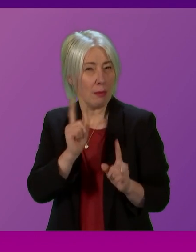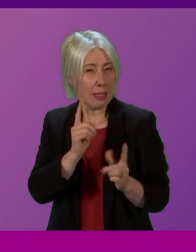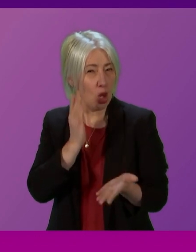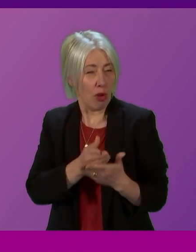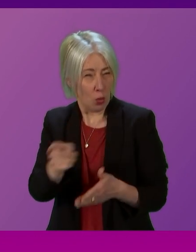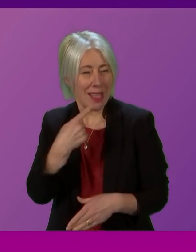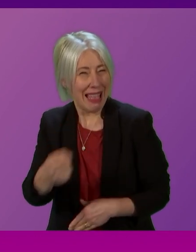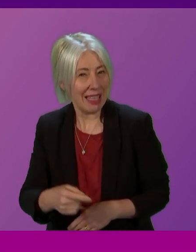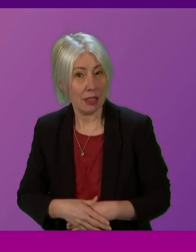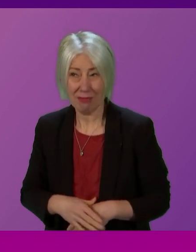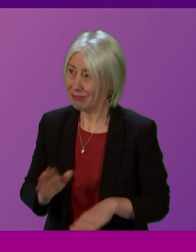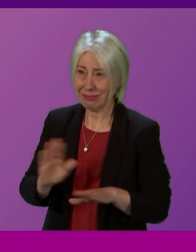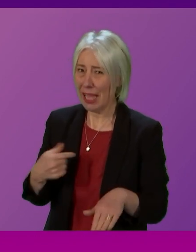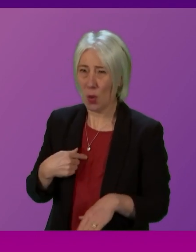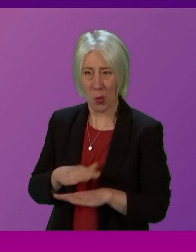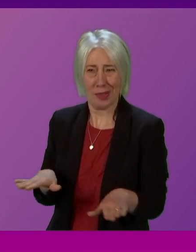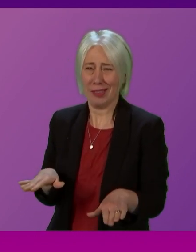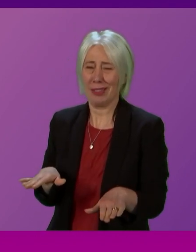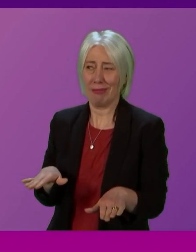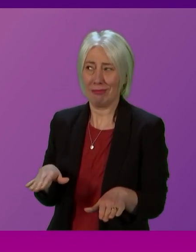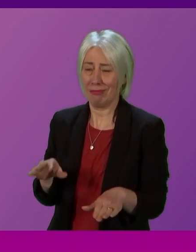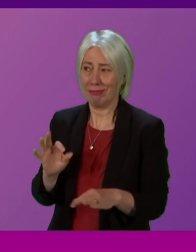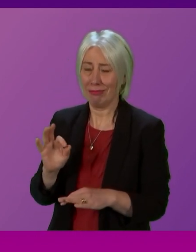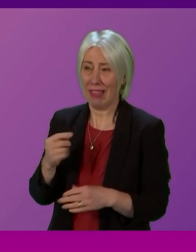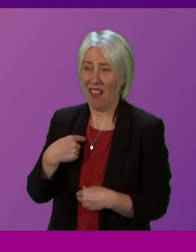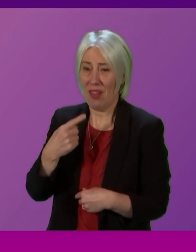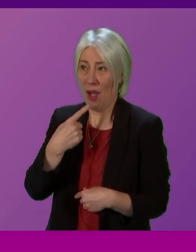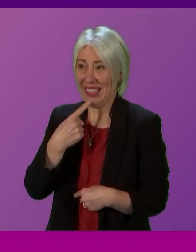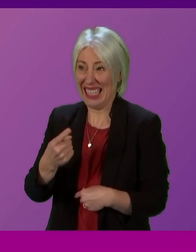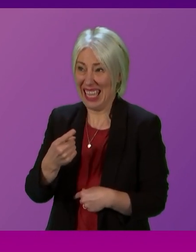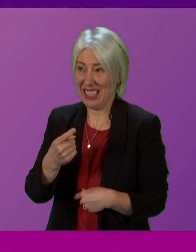I do not, and nothing that I have said suggests that I do.